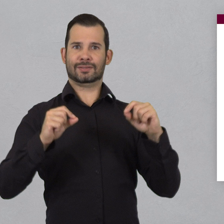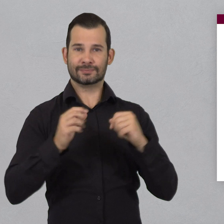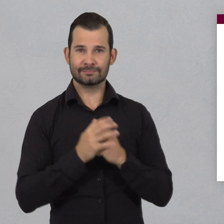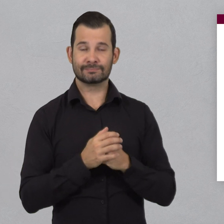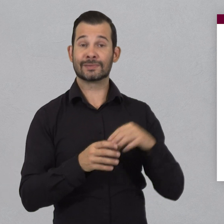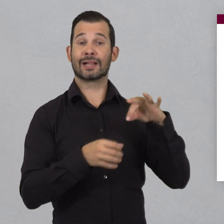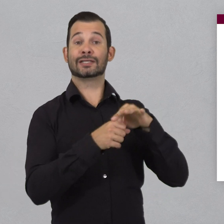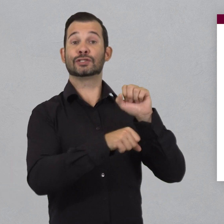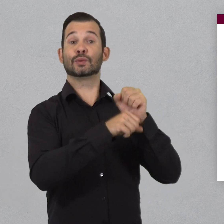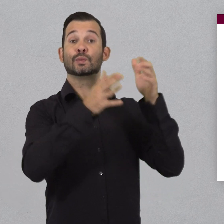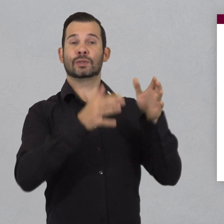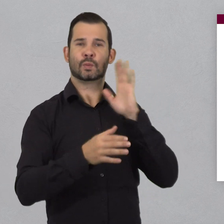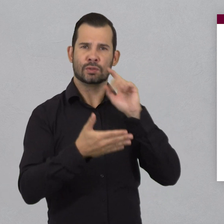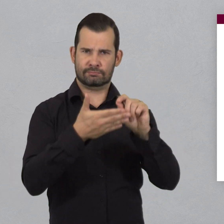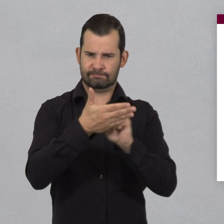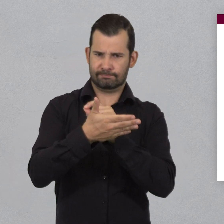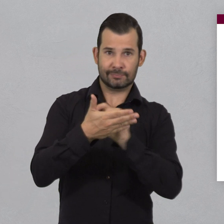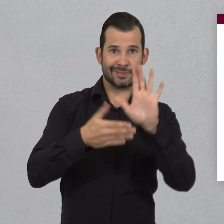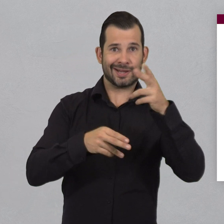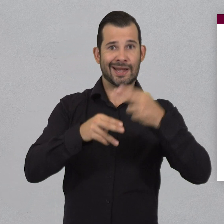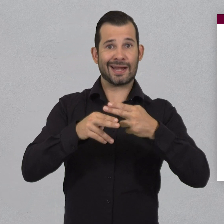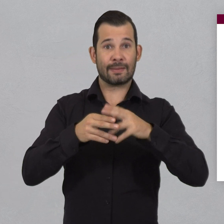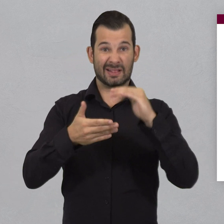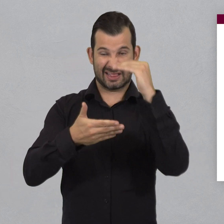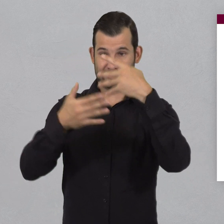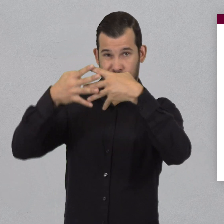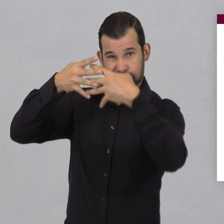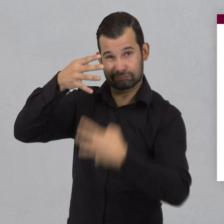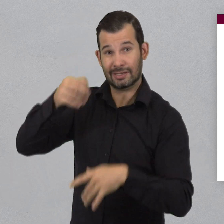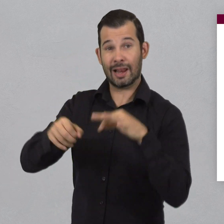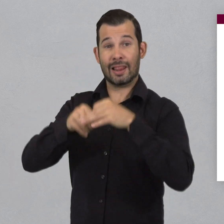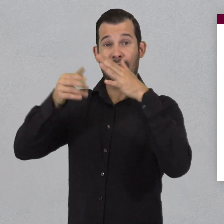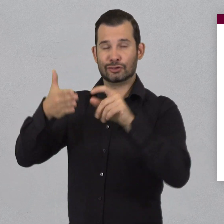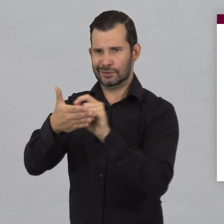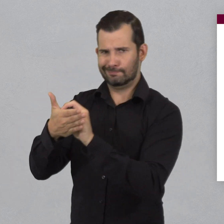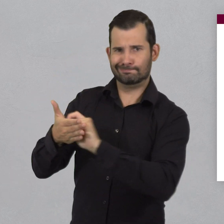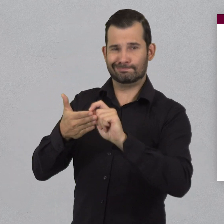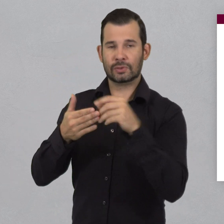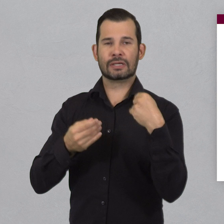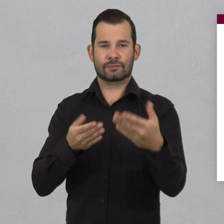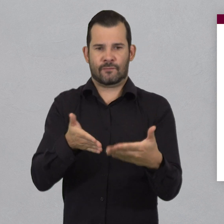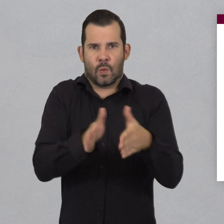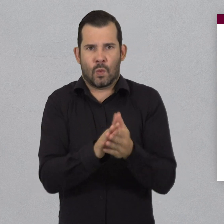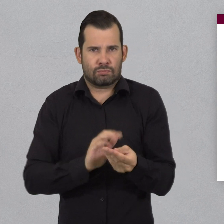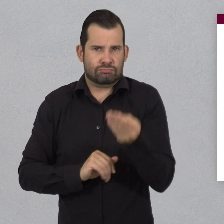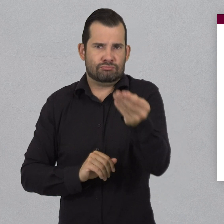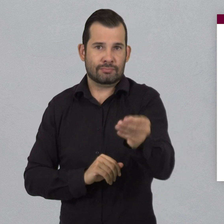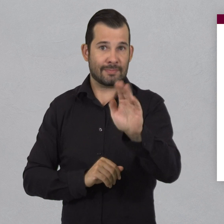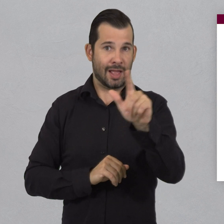An election worker will cross your name off the list of electors and give you a folded ballot.